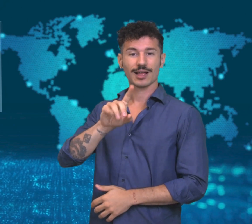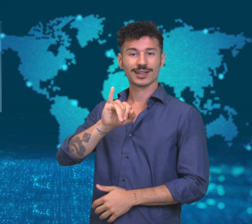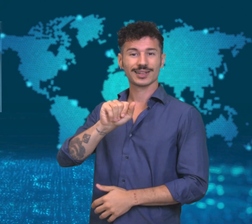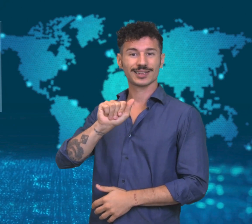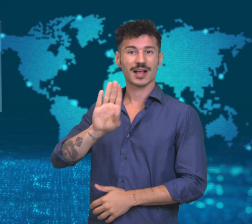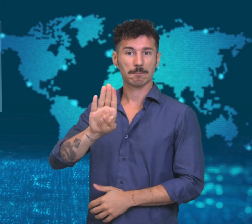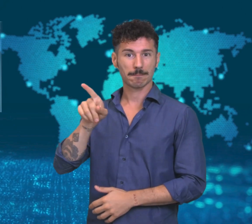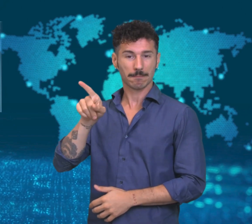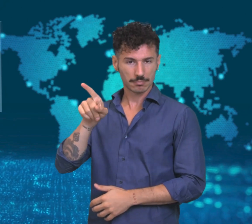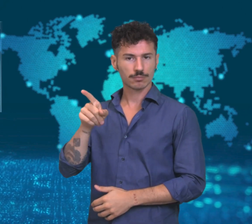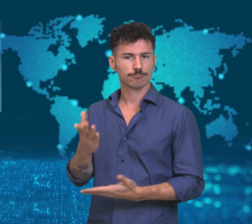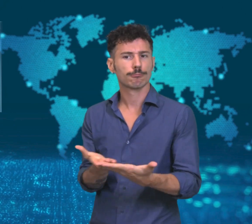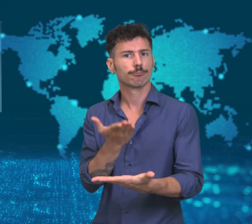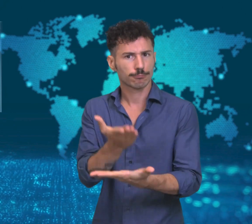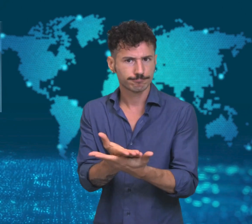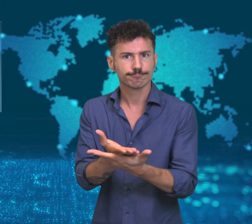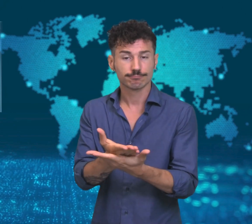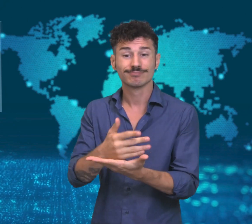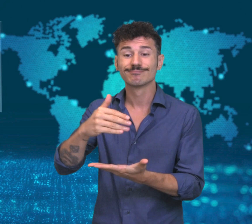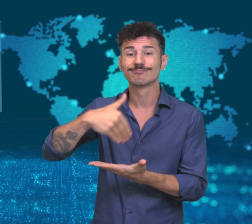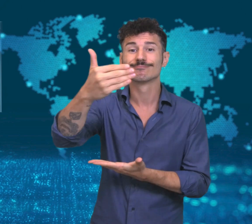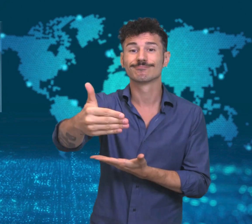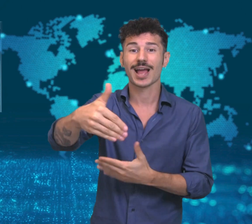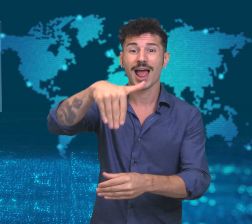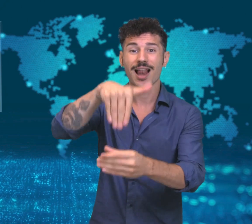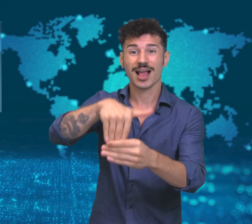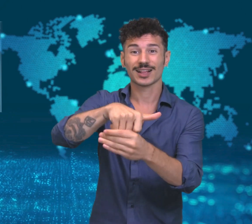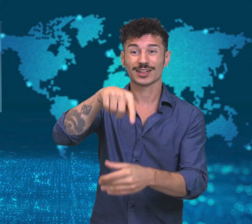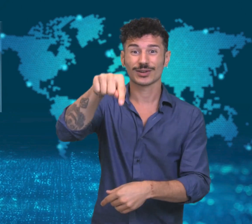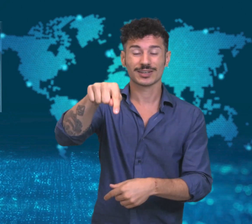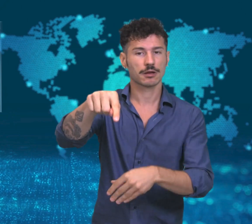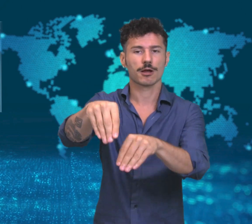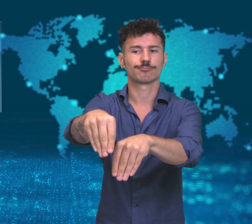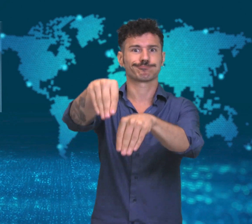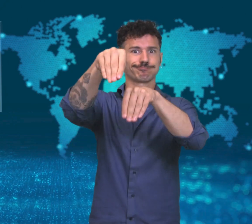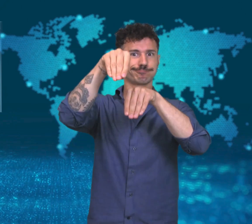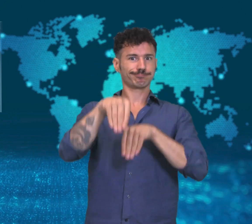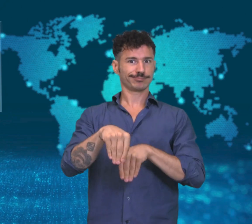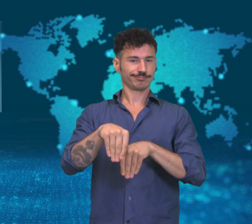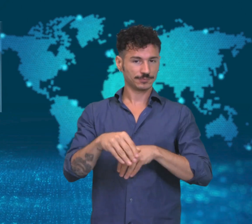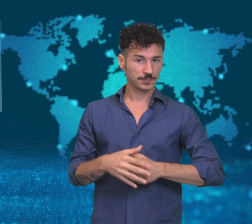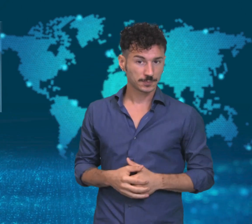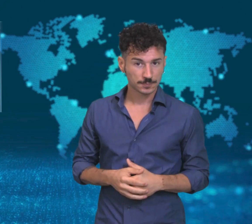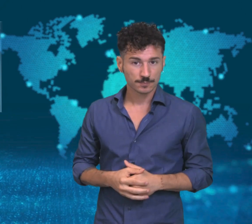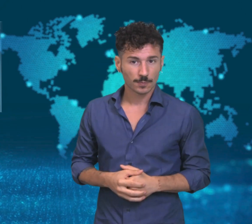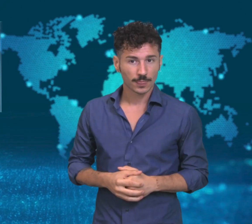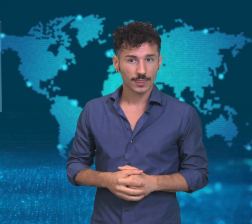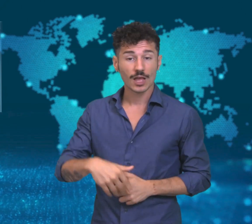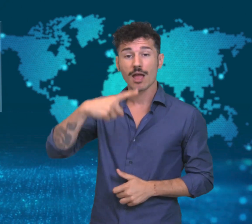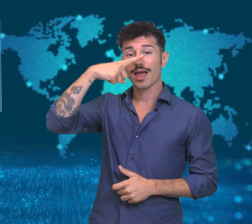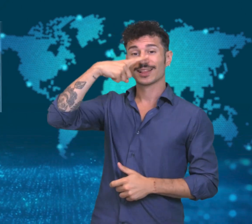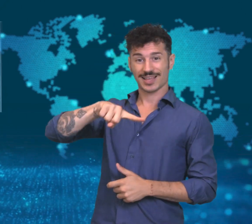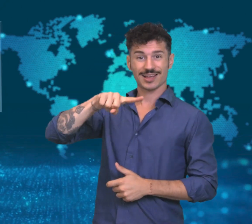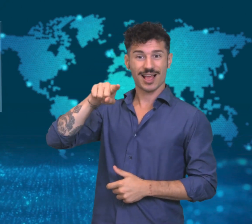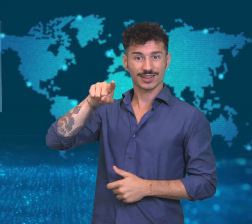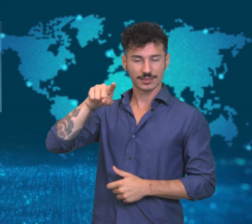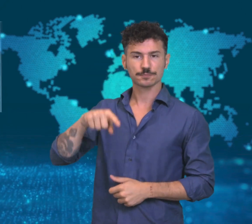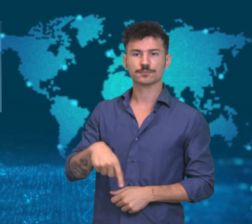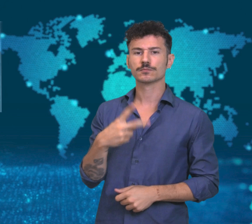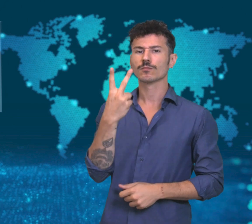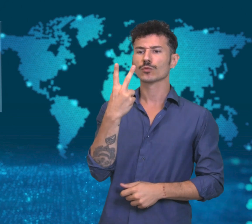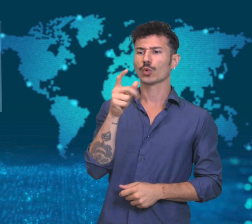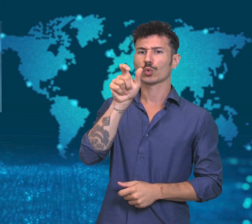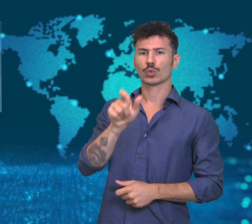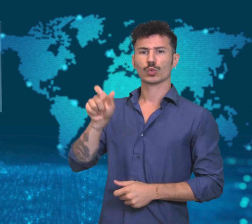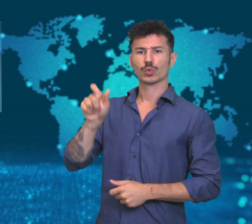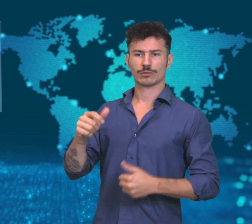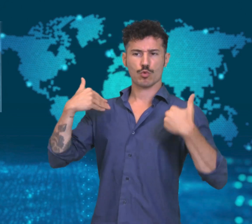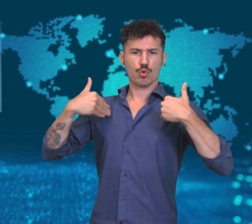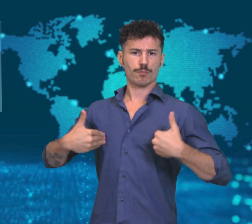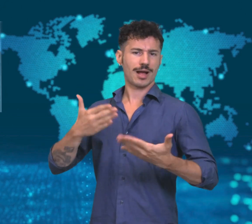The Prime Minister, Hassan Diab, is now proposing to hold the elections earlier.